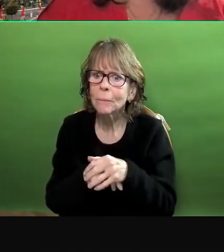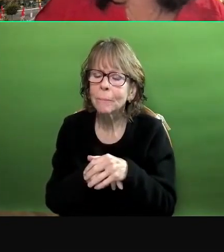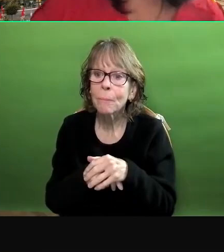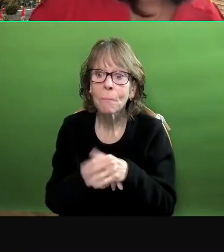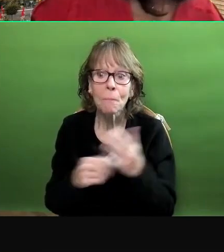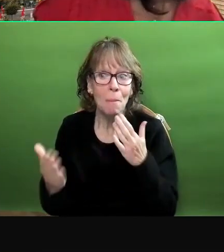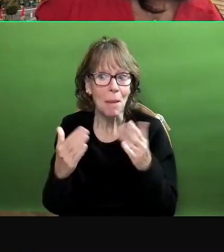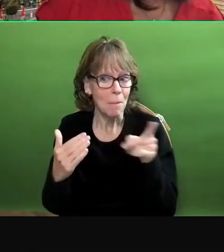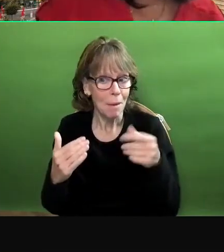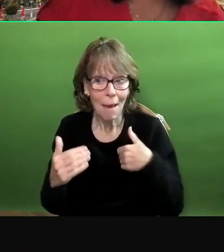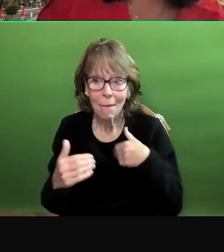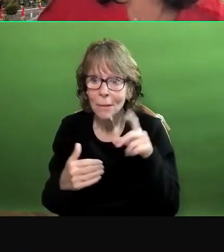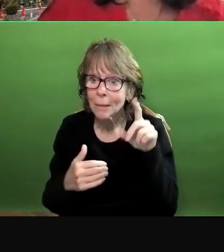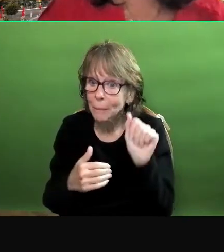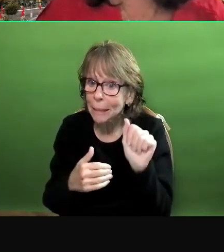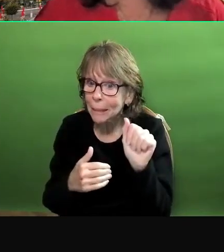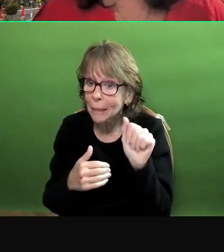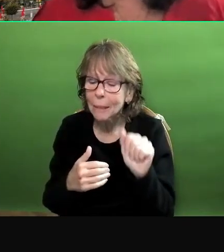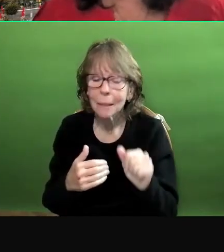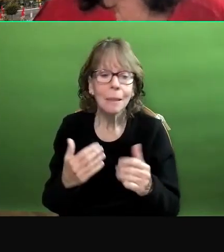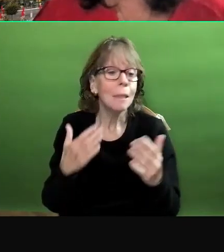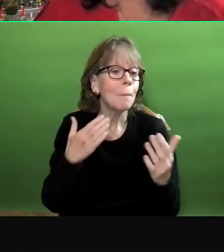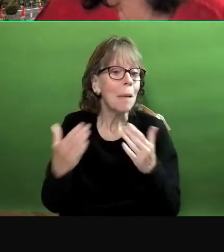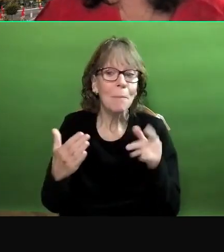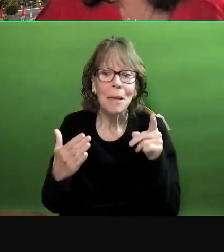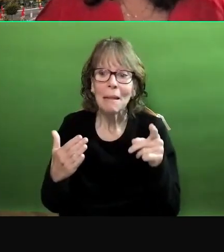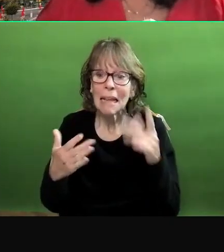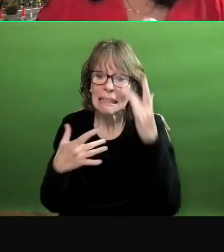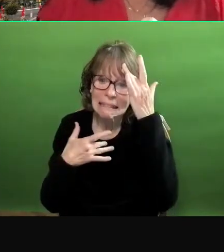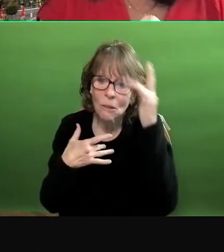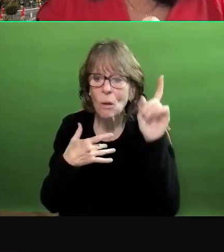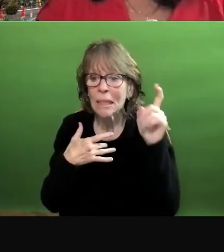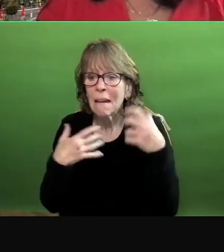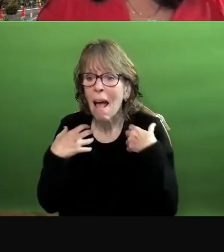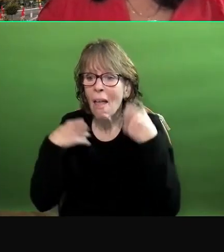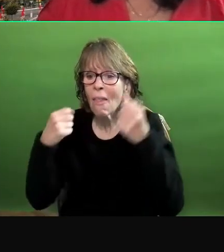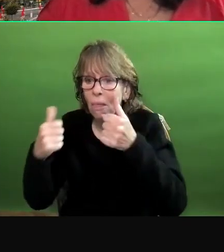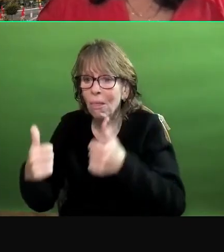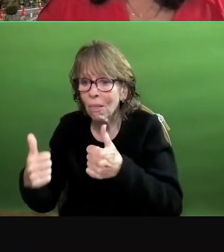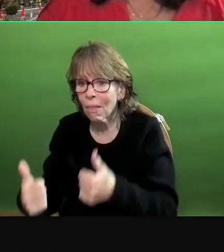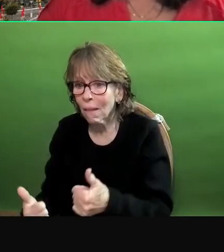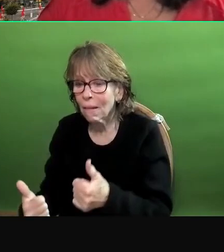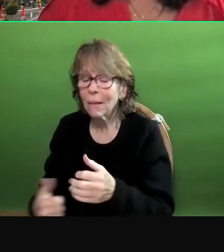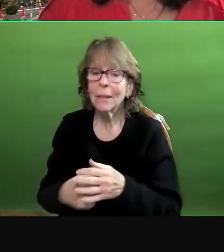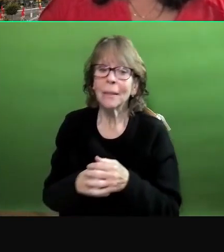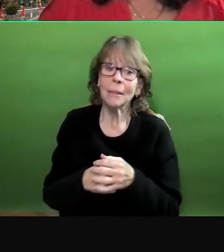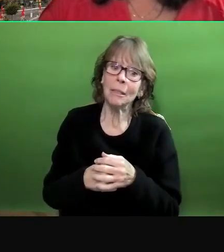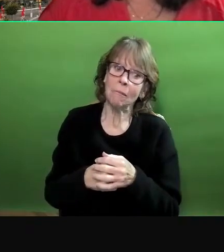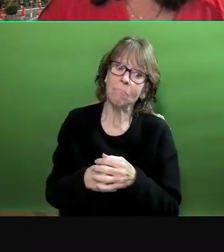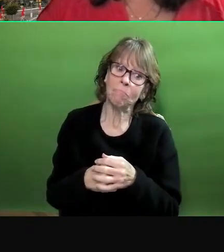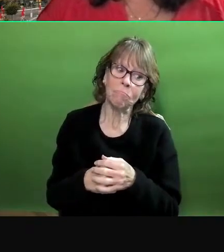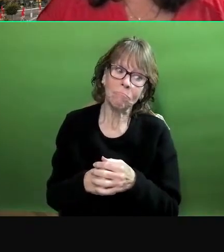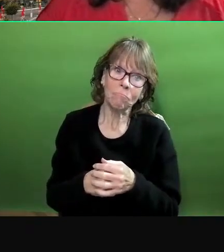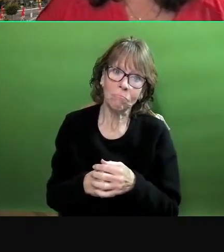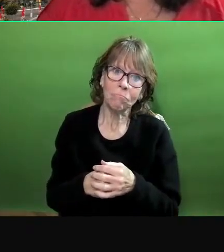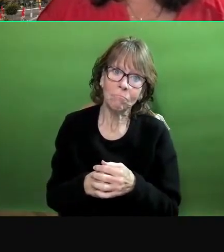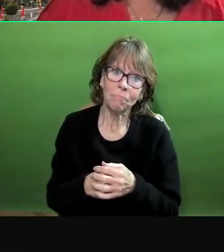disability as well as people who have a health condition. And there is very little focus,